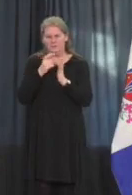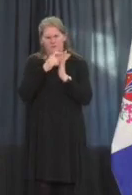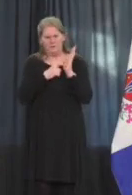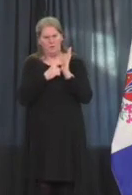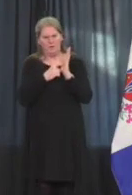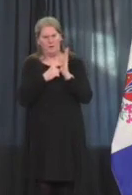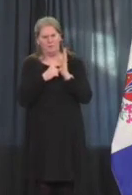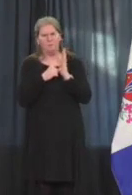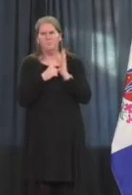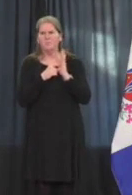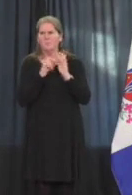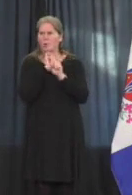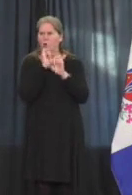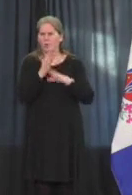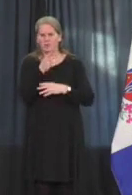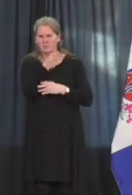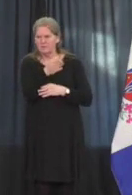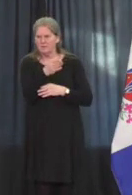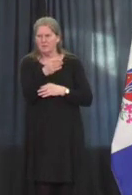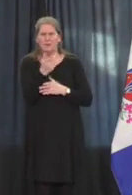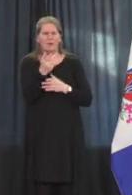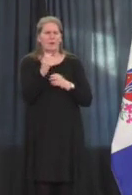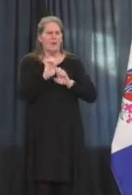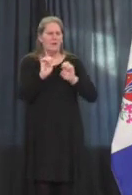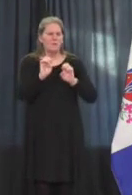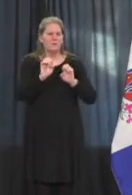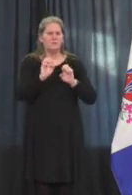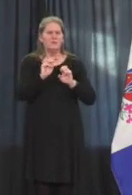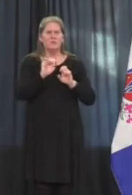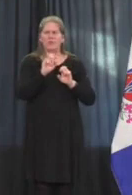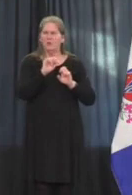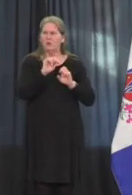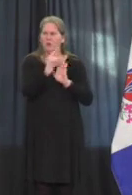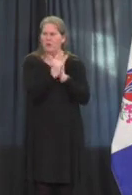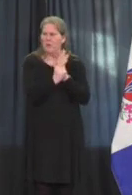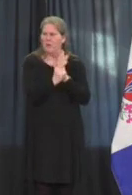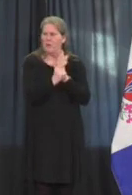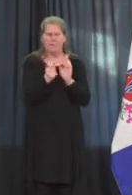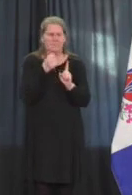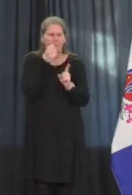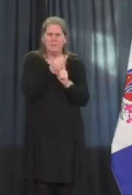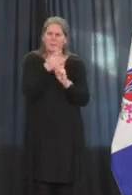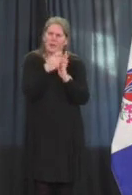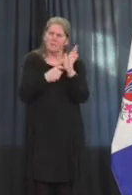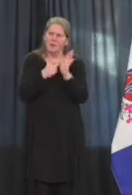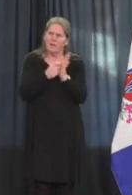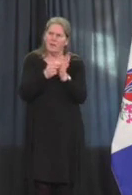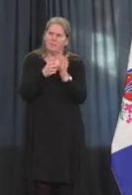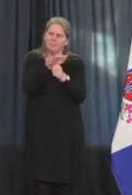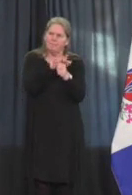HOW WILL THE EMERGENCY MEASURES ANNOUNCED TODAY AFFECT MINING?